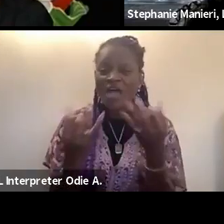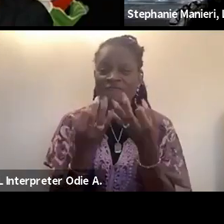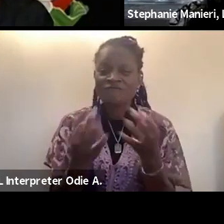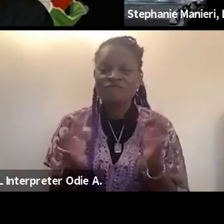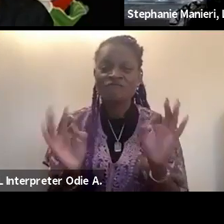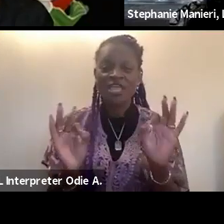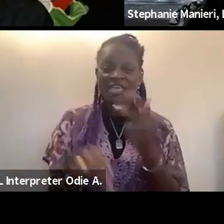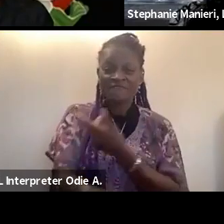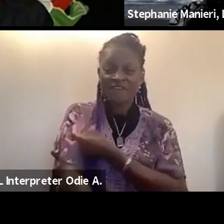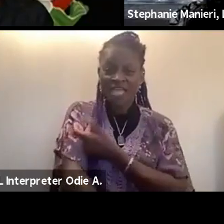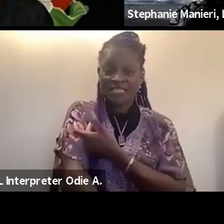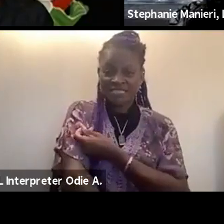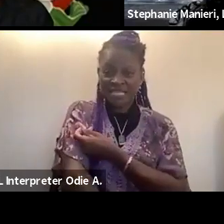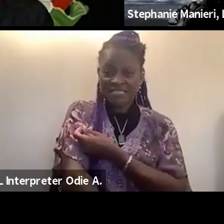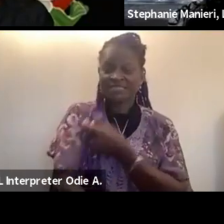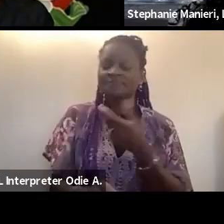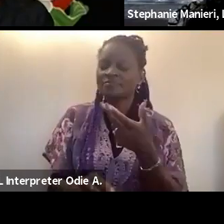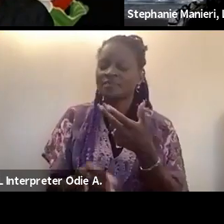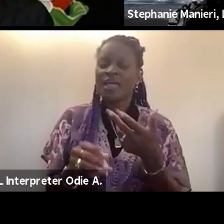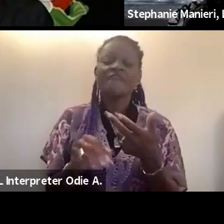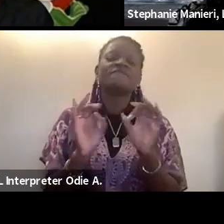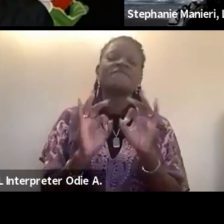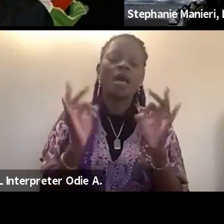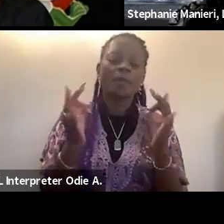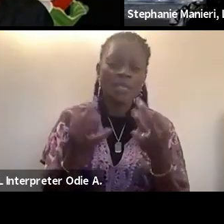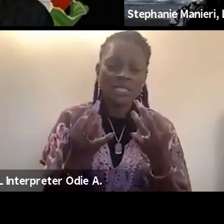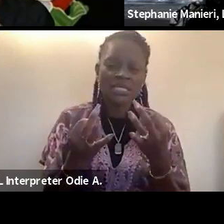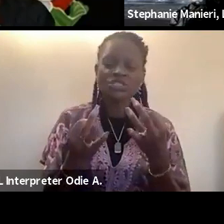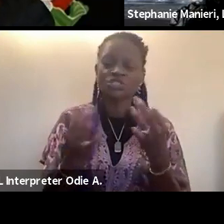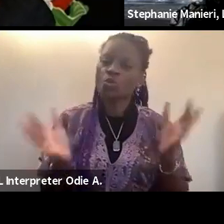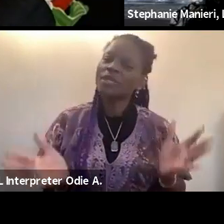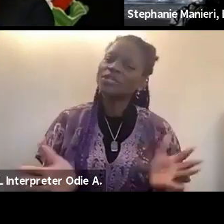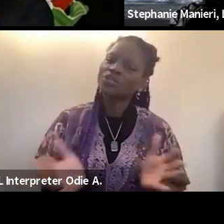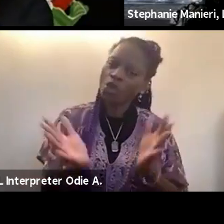Families will first be encouraged to seek vaccinations from their local